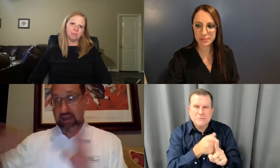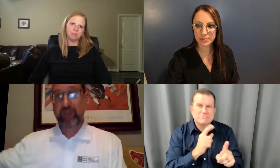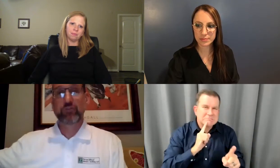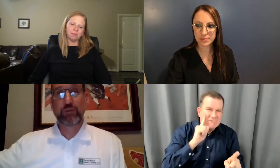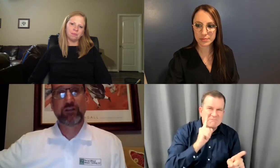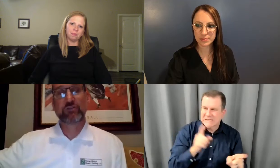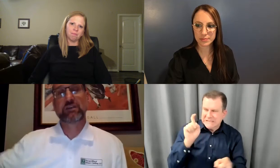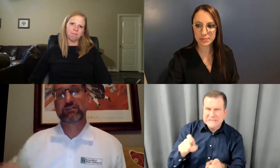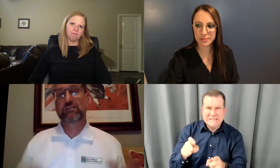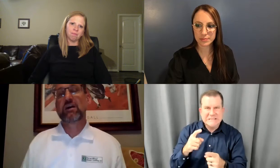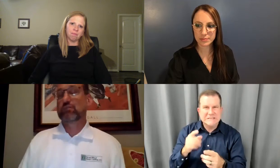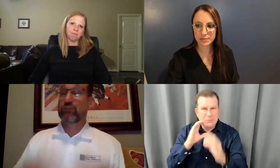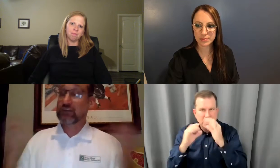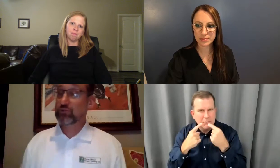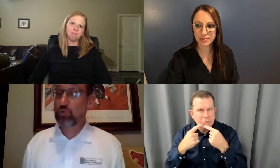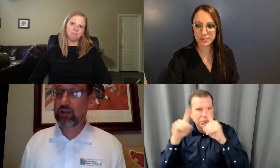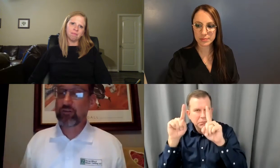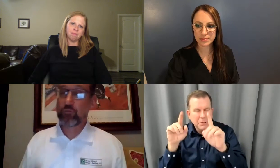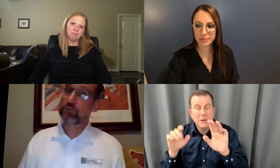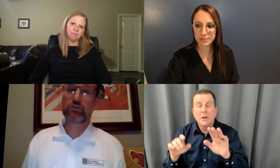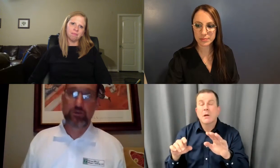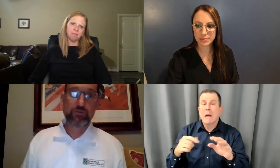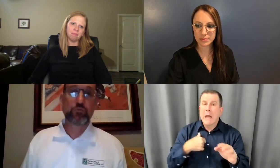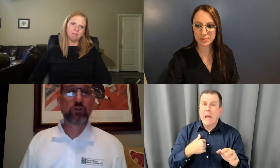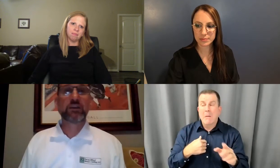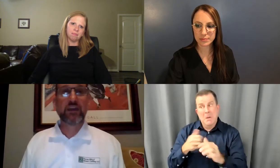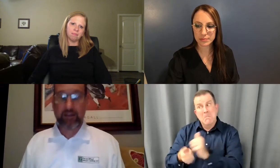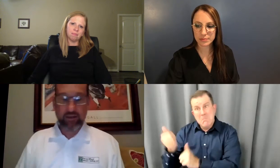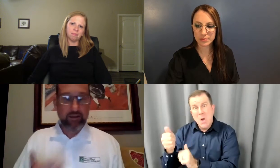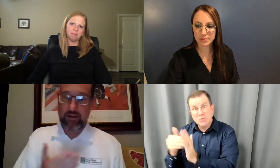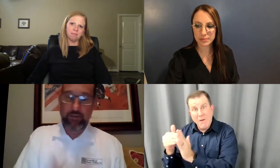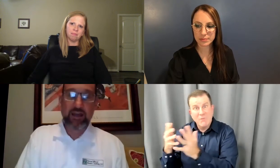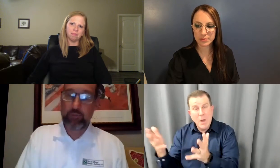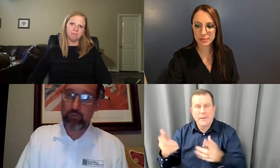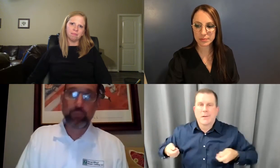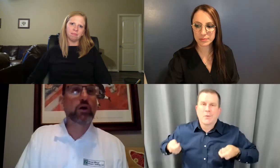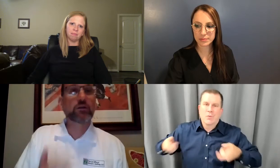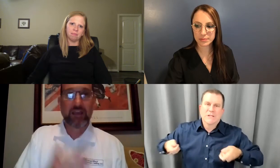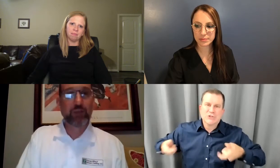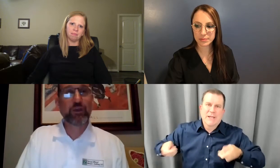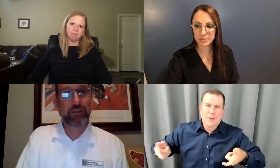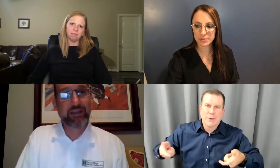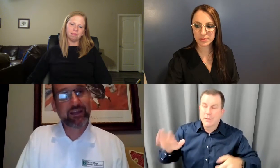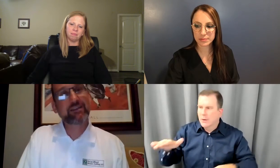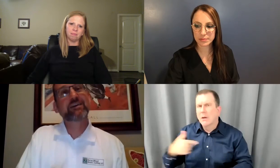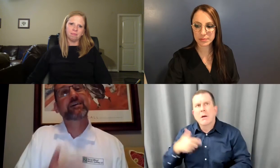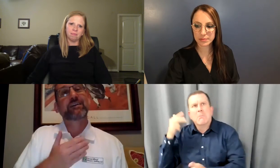I have handled many of those cases, but the vast majority of them are wheelchair user, and we're looking at, they gotta be able to park, they gotta be able to get in,